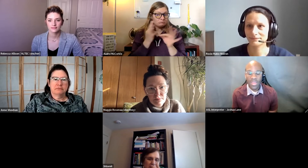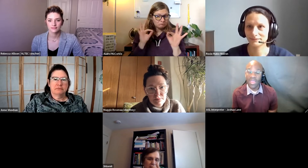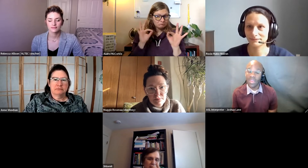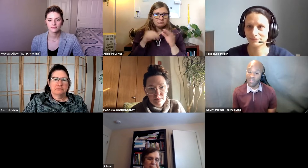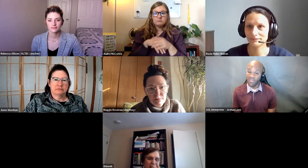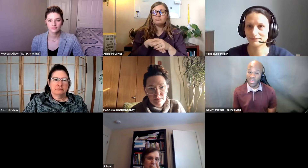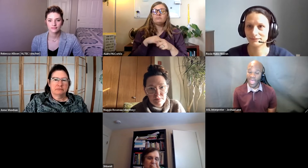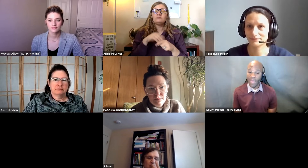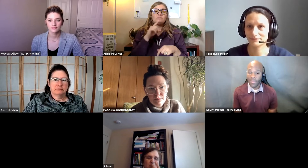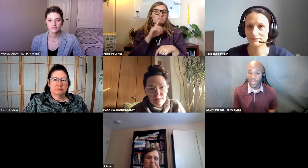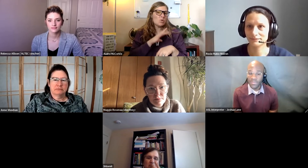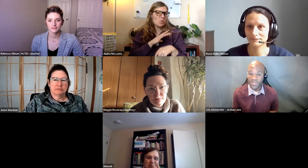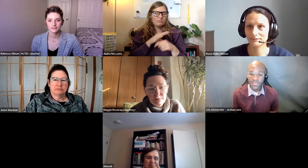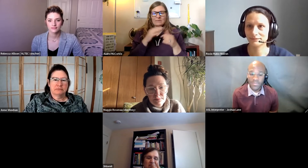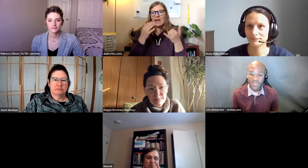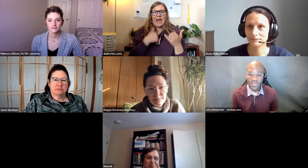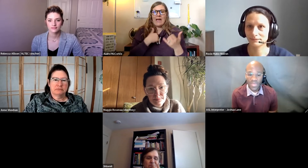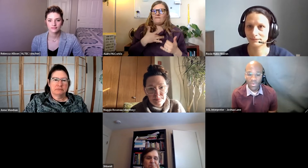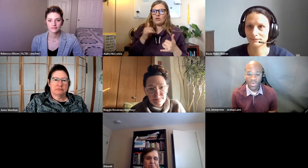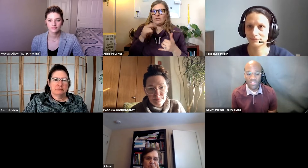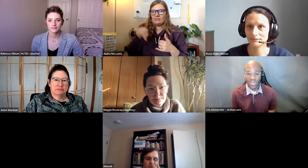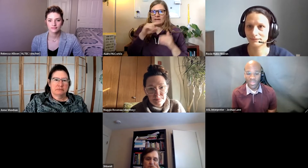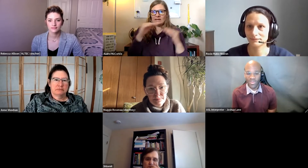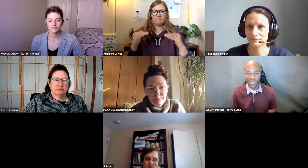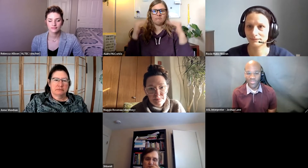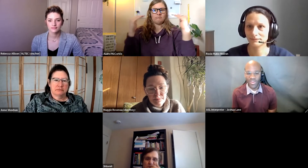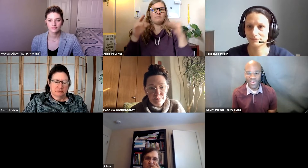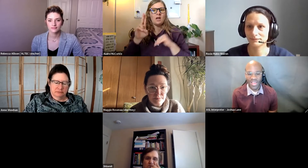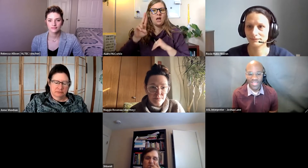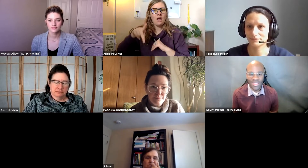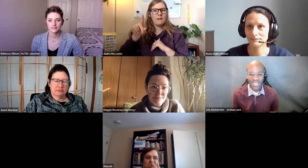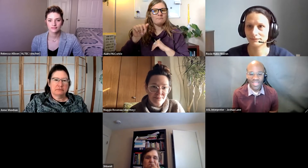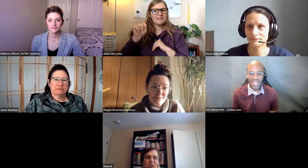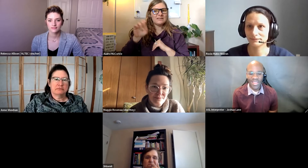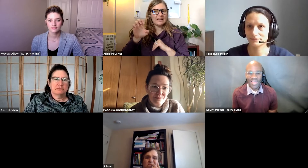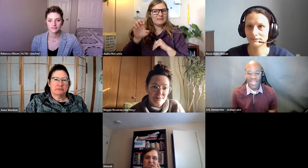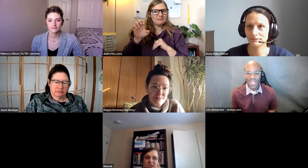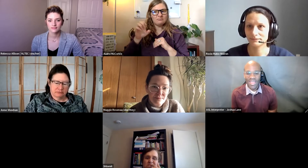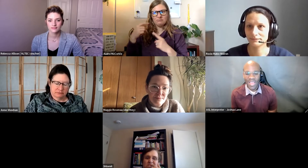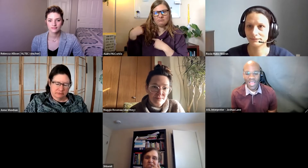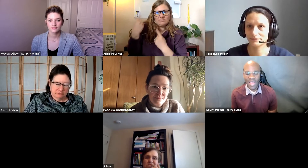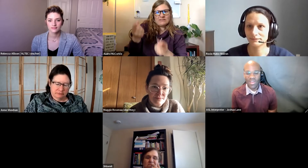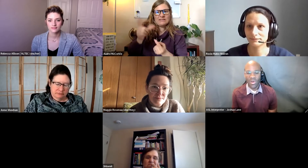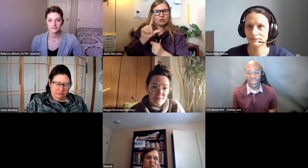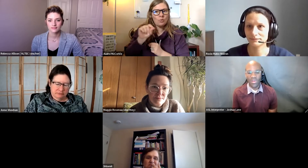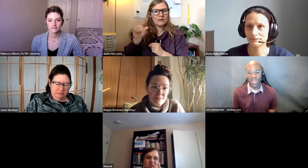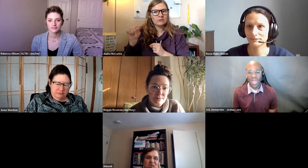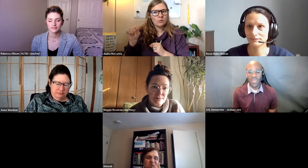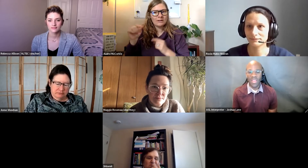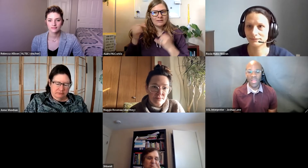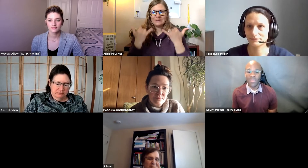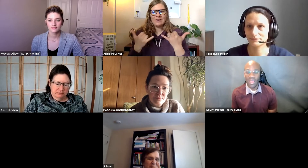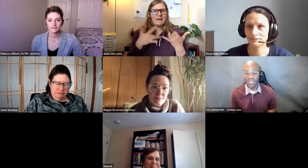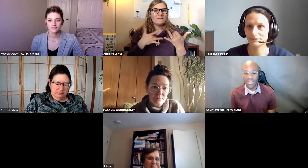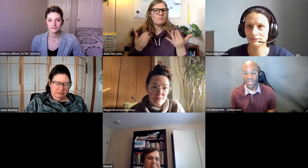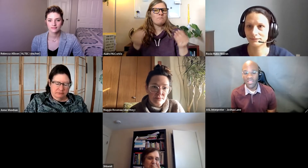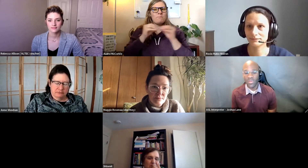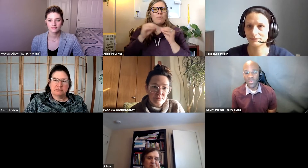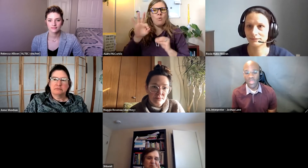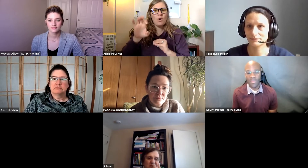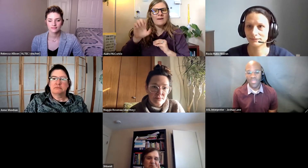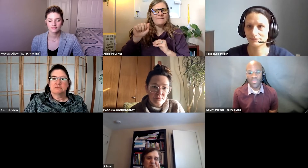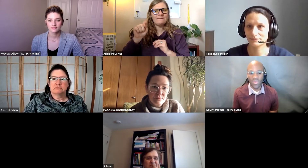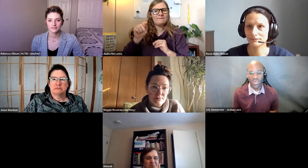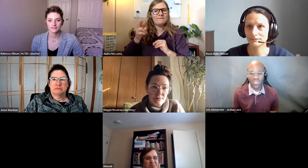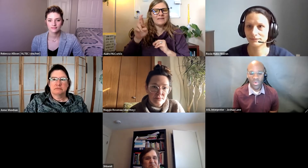It is a free app which is very cool, very nice. I know there have been updates to the app since 2020